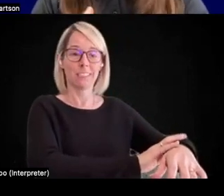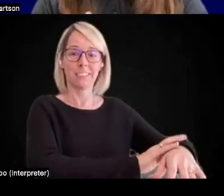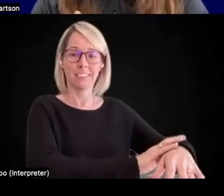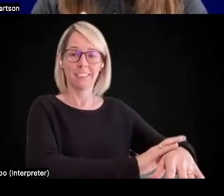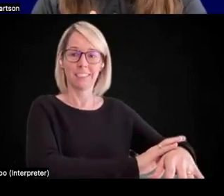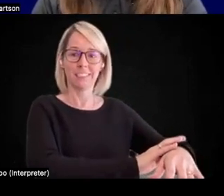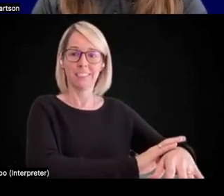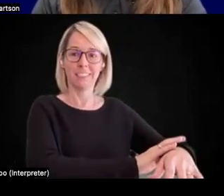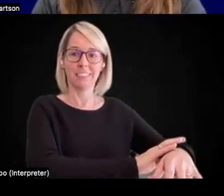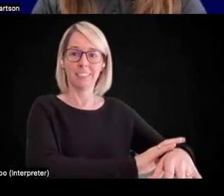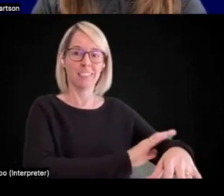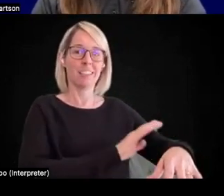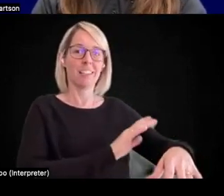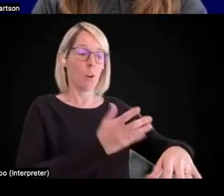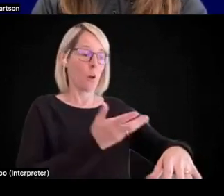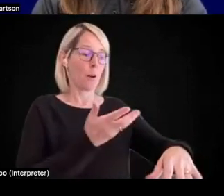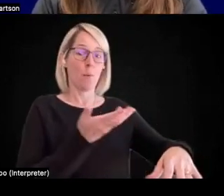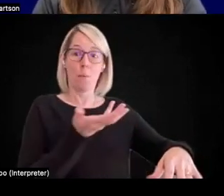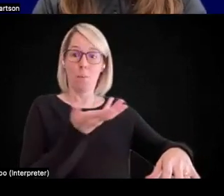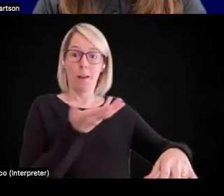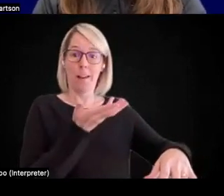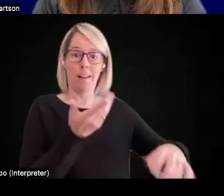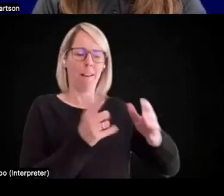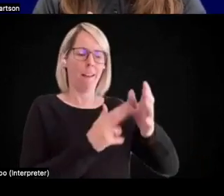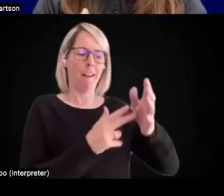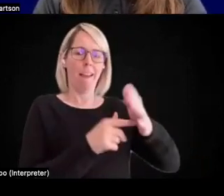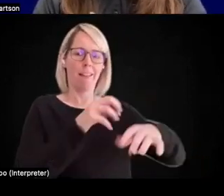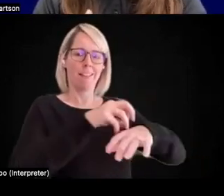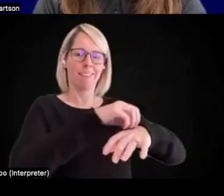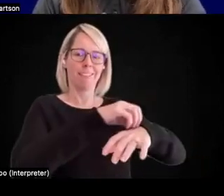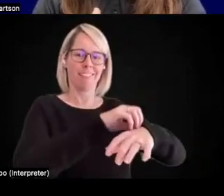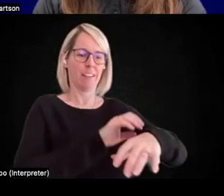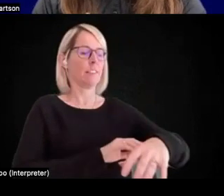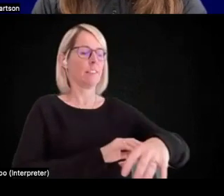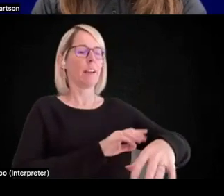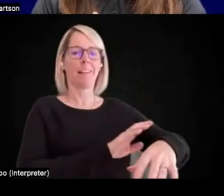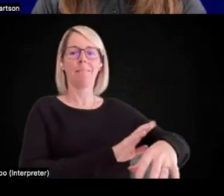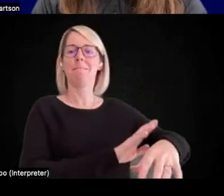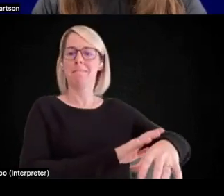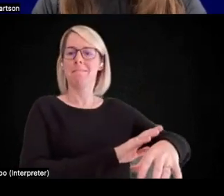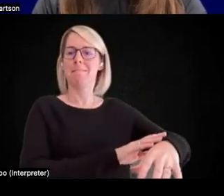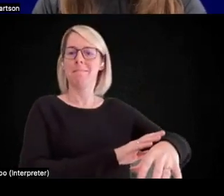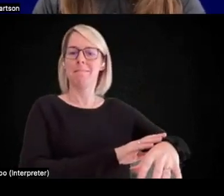ant is running over the hand, so he could tap that area and maybe even track the movement